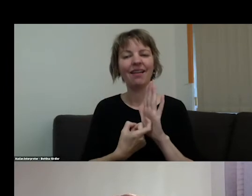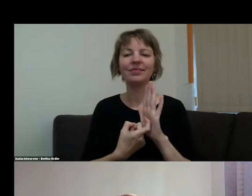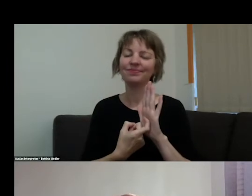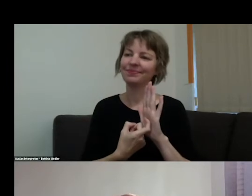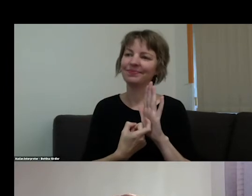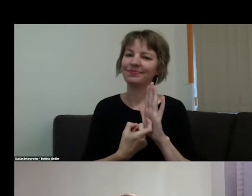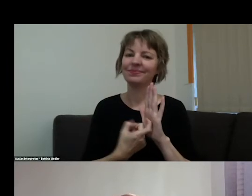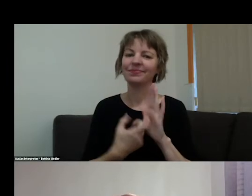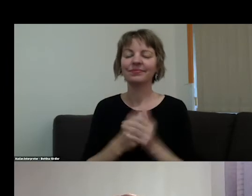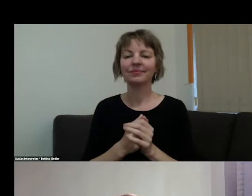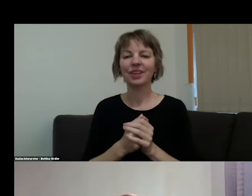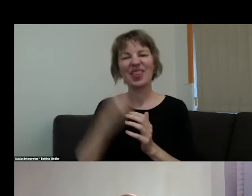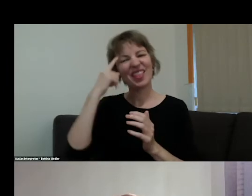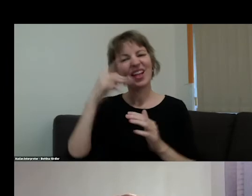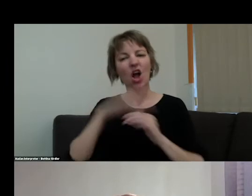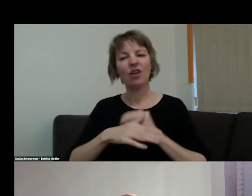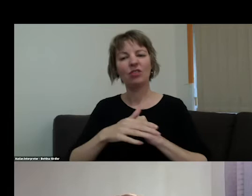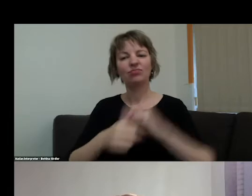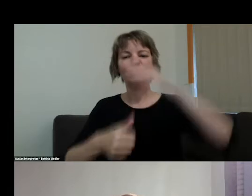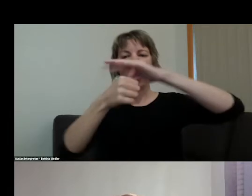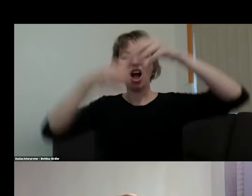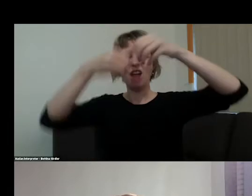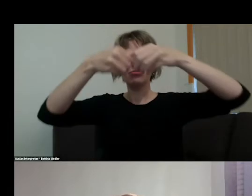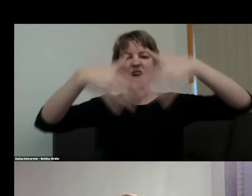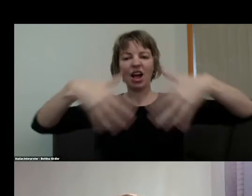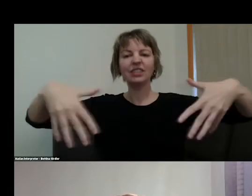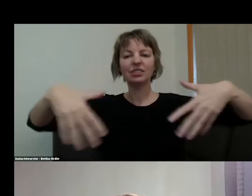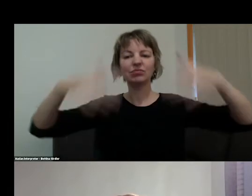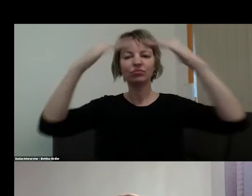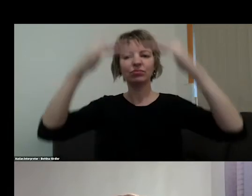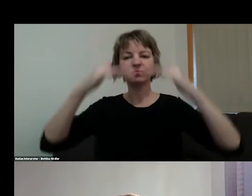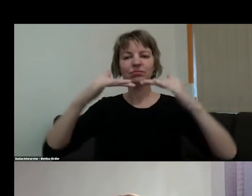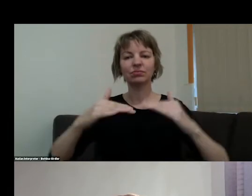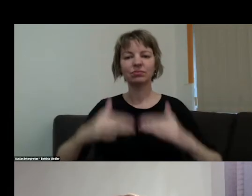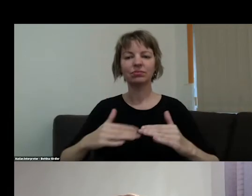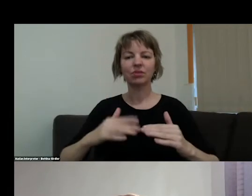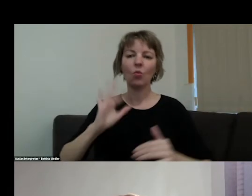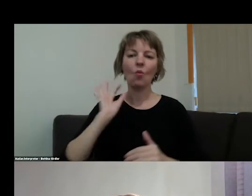hierarchical white male model.